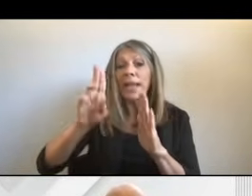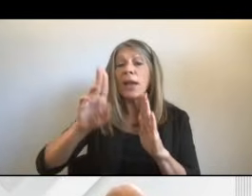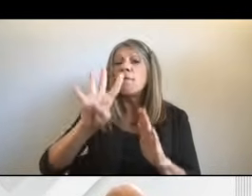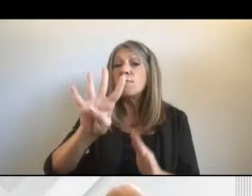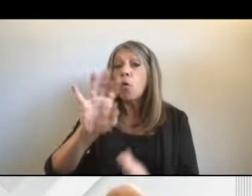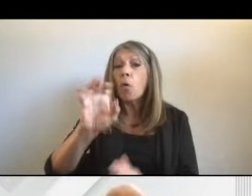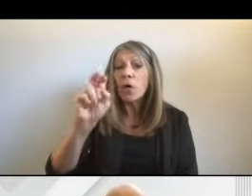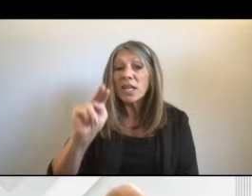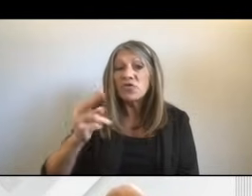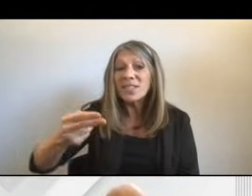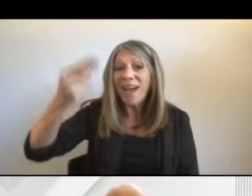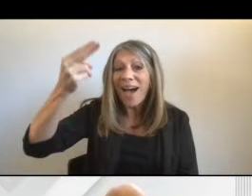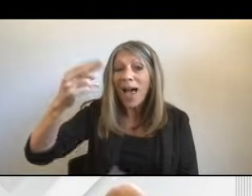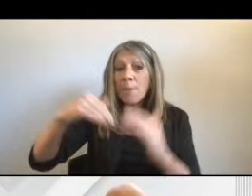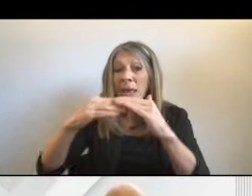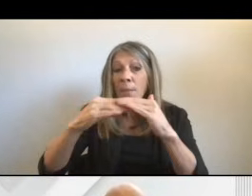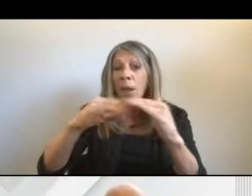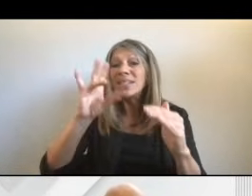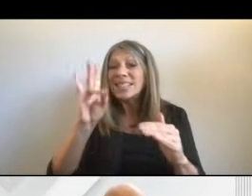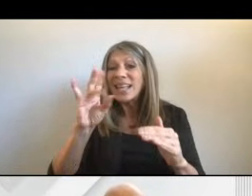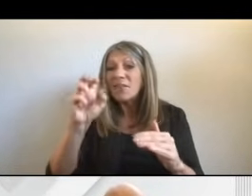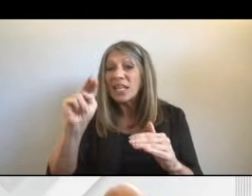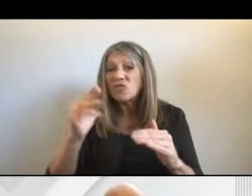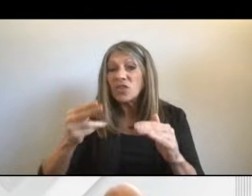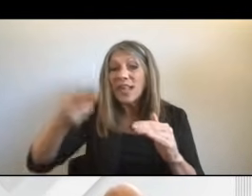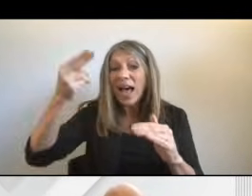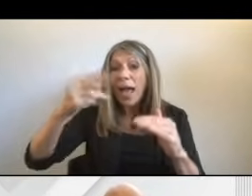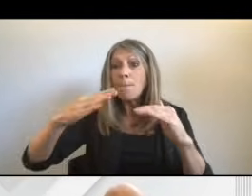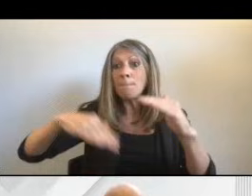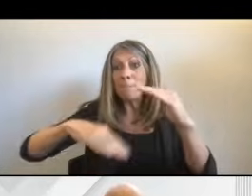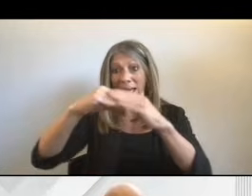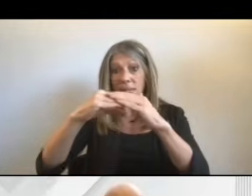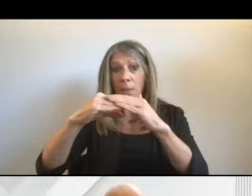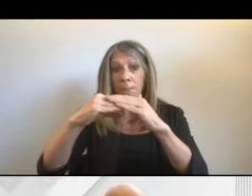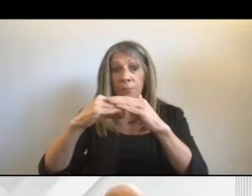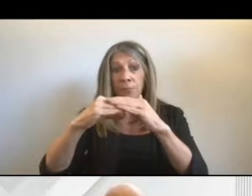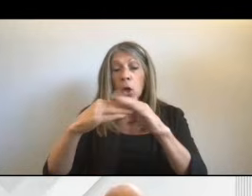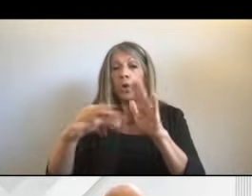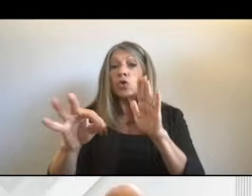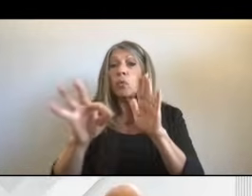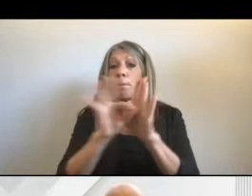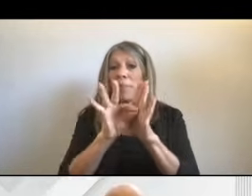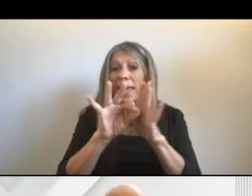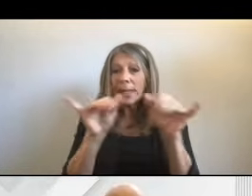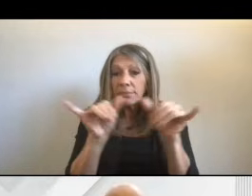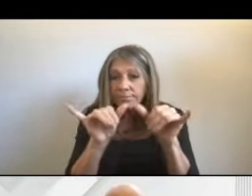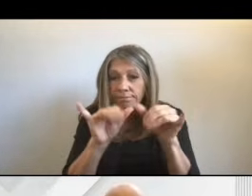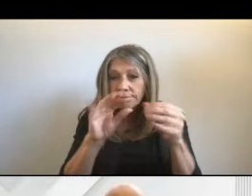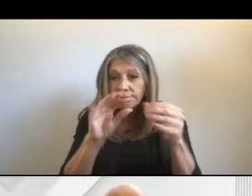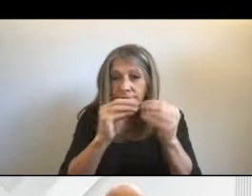inches high maximum, but what you do is you pick a dimension. If you want your risers to be 5